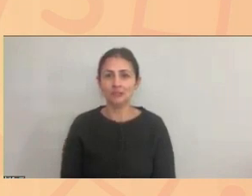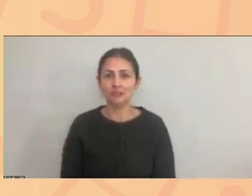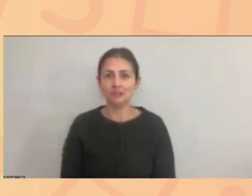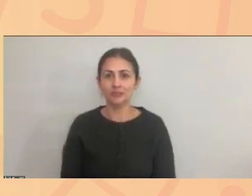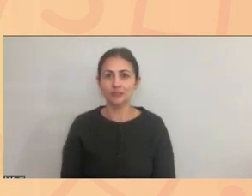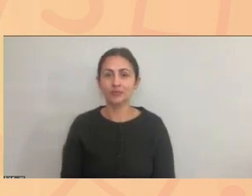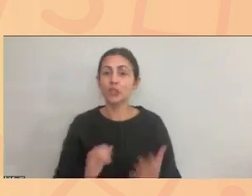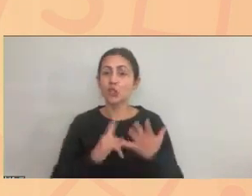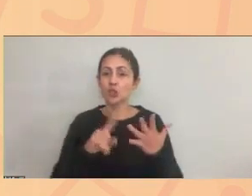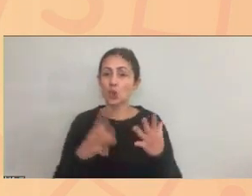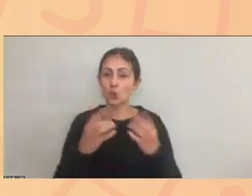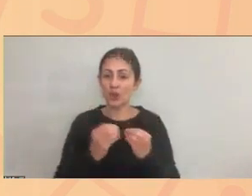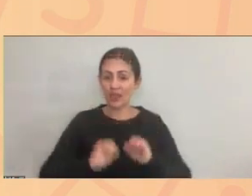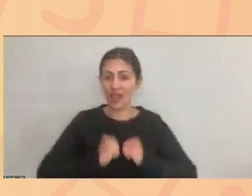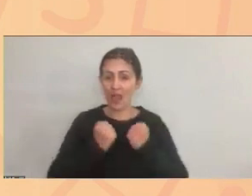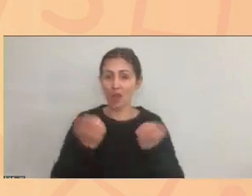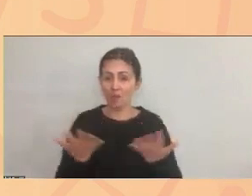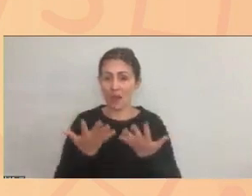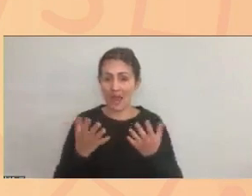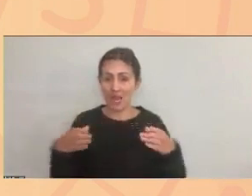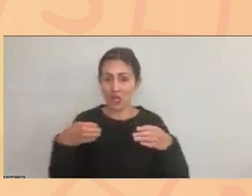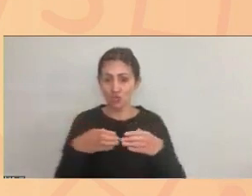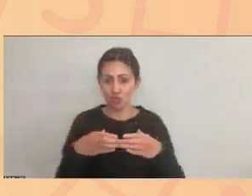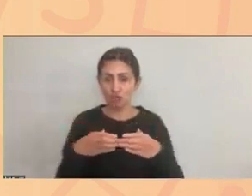and (UNKNOWN) we're doing stories and,